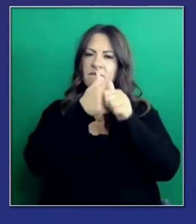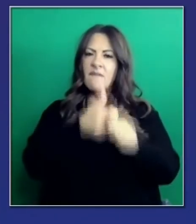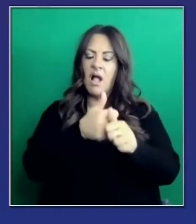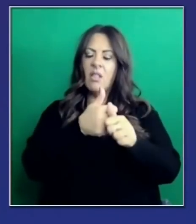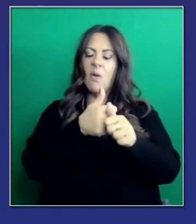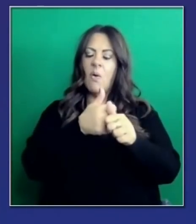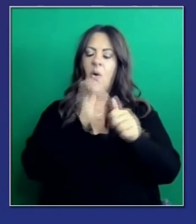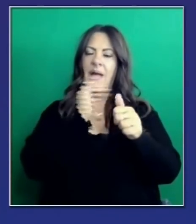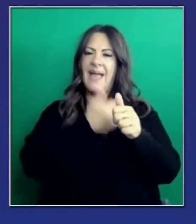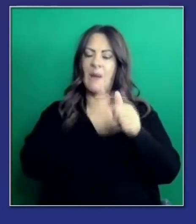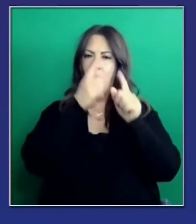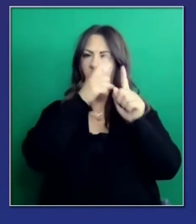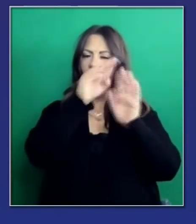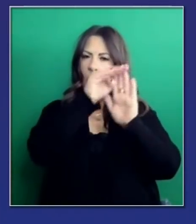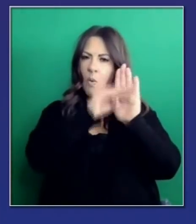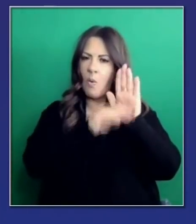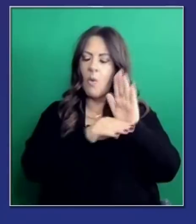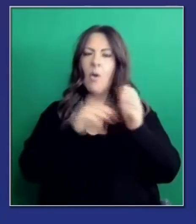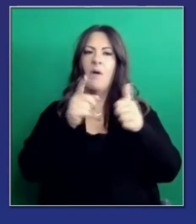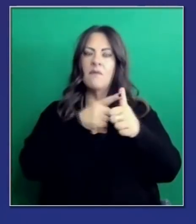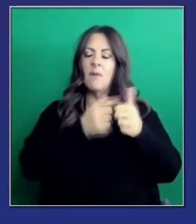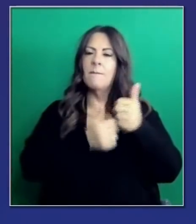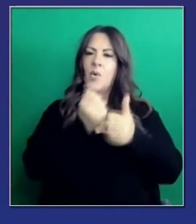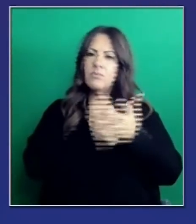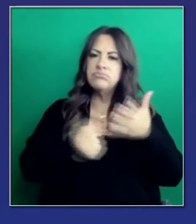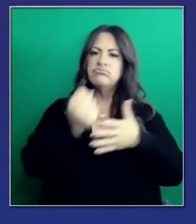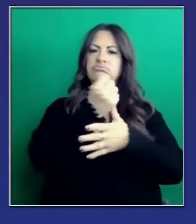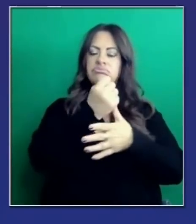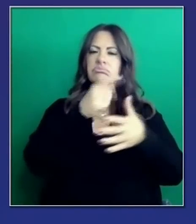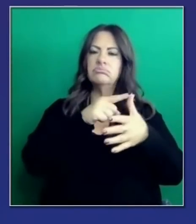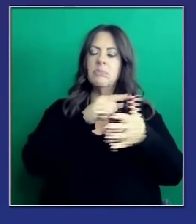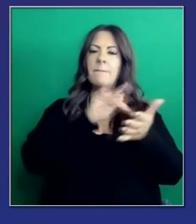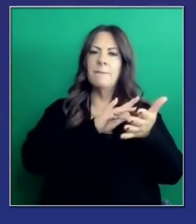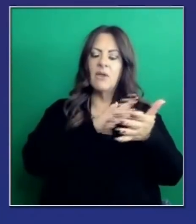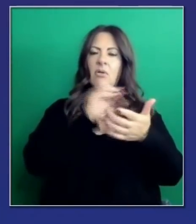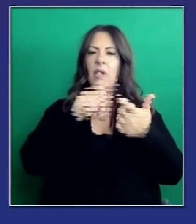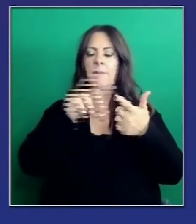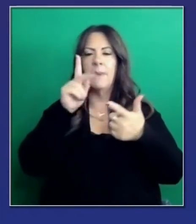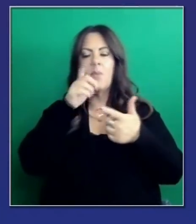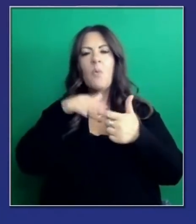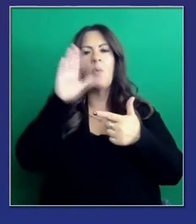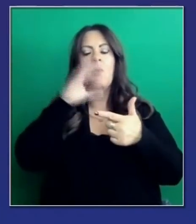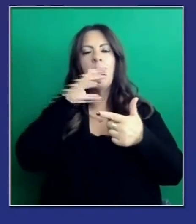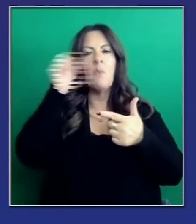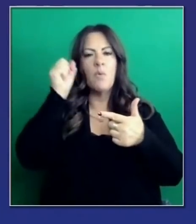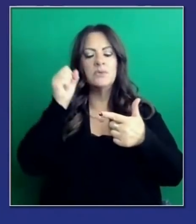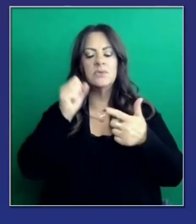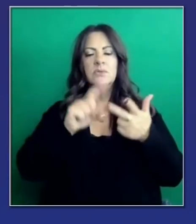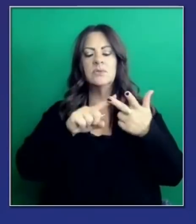CONTINUE. WE WANT TO WORK THROUGH THAT COHORT. OUR ORIGINAL TIERED STATUS HE